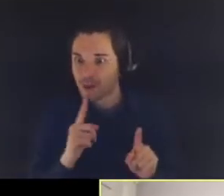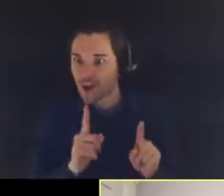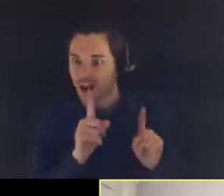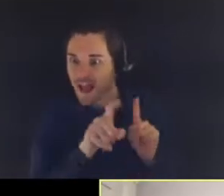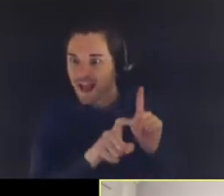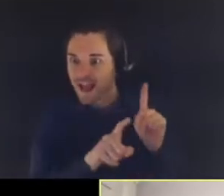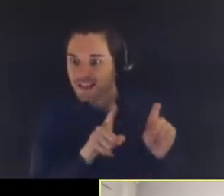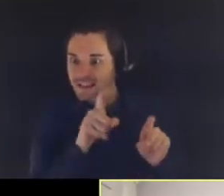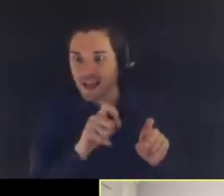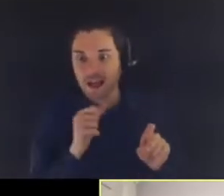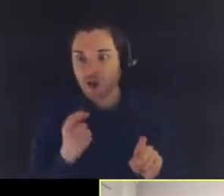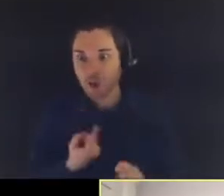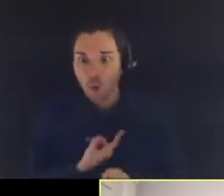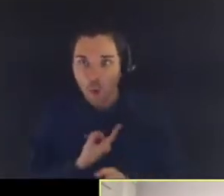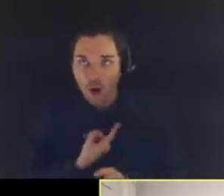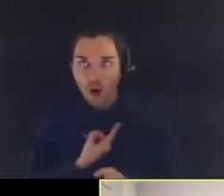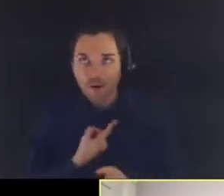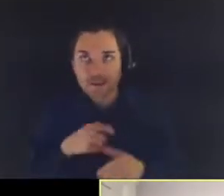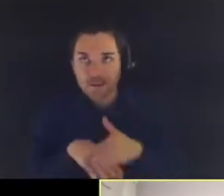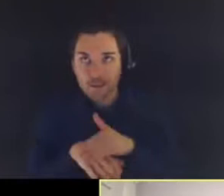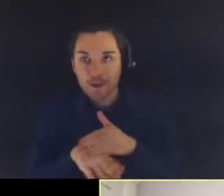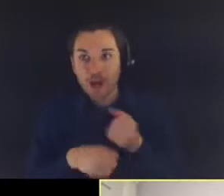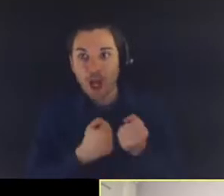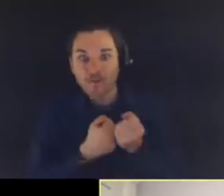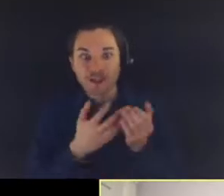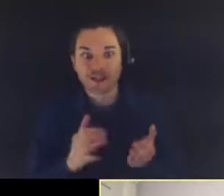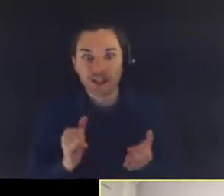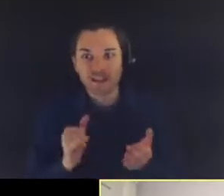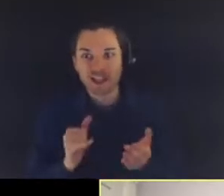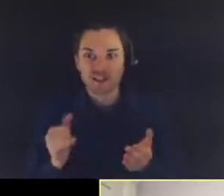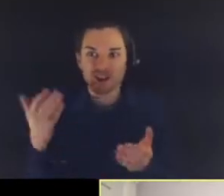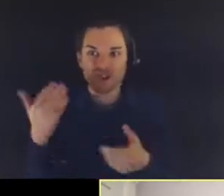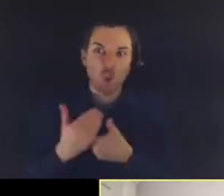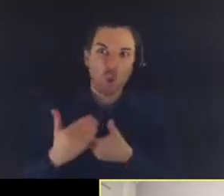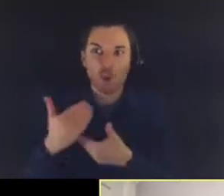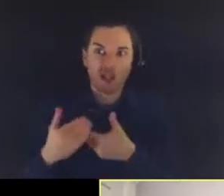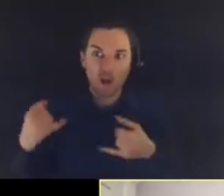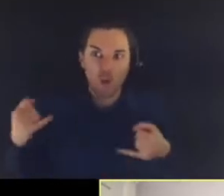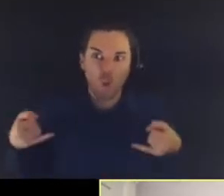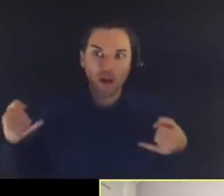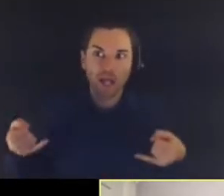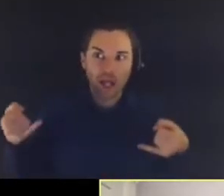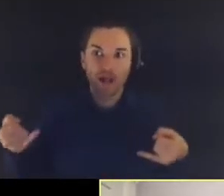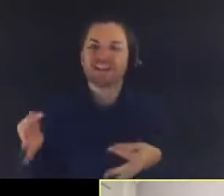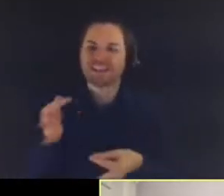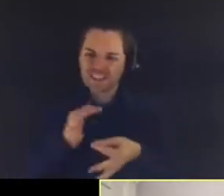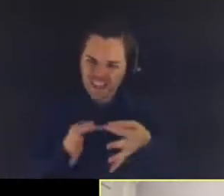who keeps being the squeaky wheel. So, take a step towards asking for what accommodations